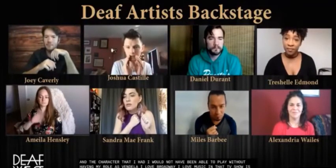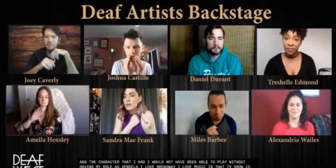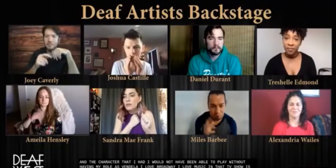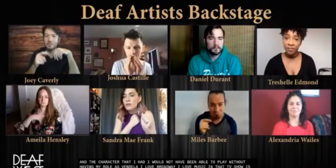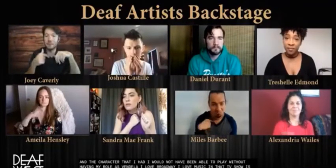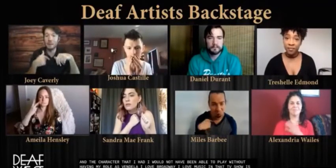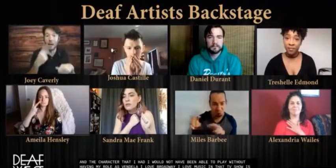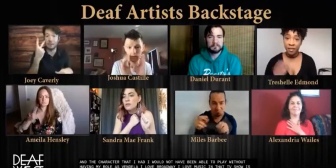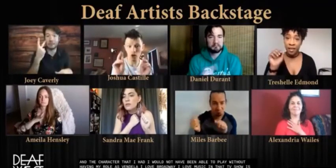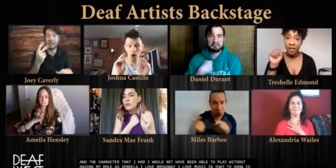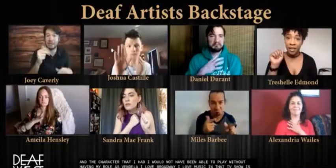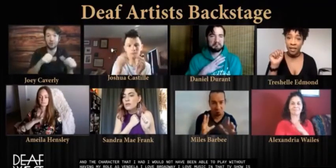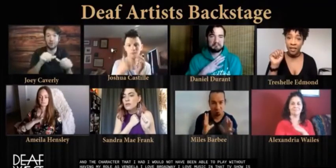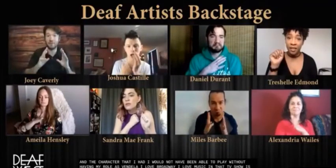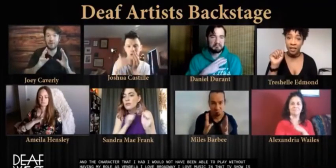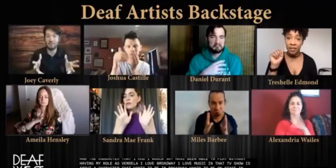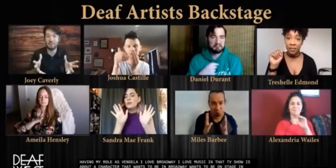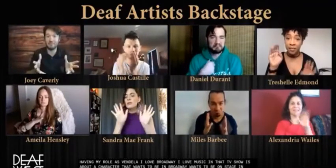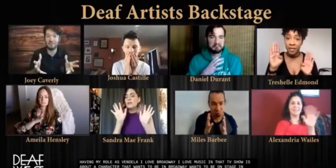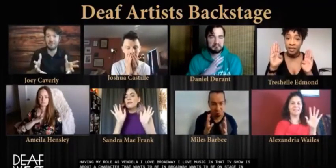Josh: Everyone has frozen on my screen.